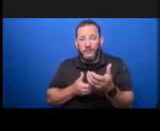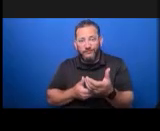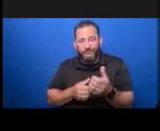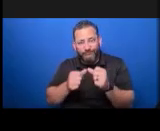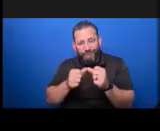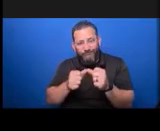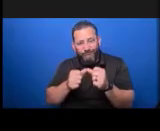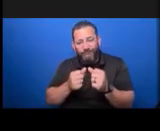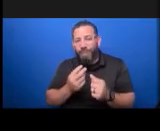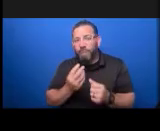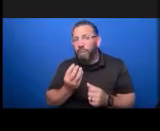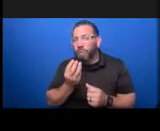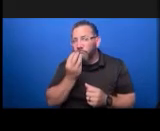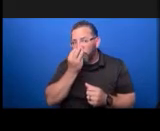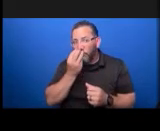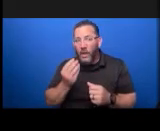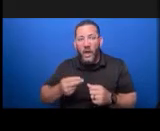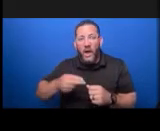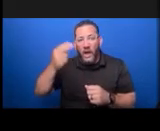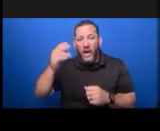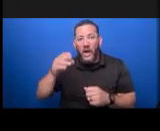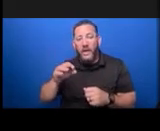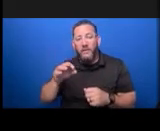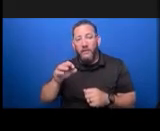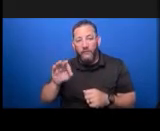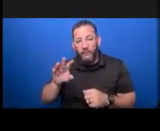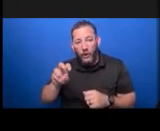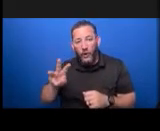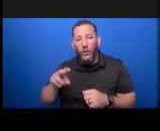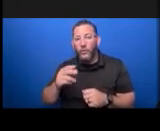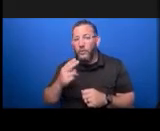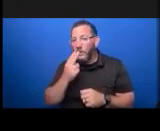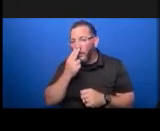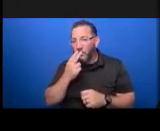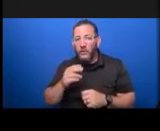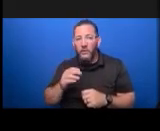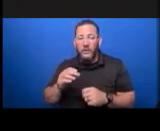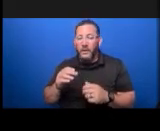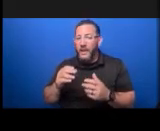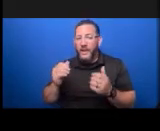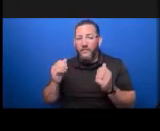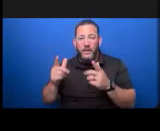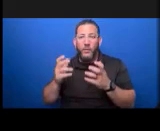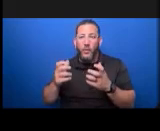nasal cannula. And the parent wants him down. The pulmonologist wants them down. Everybody wants them down, but